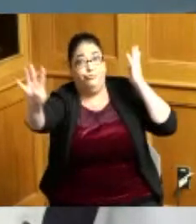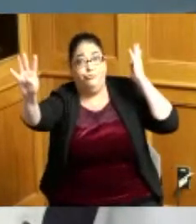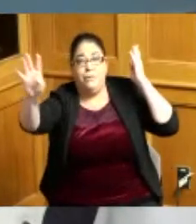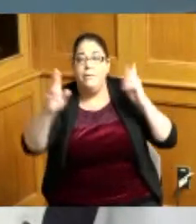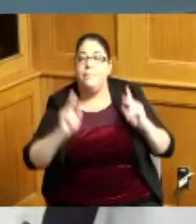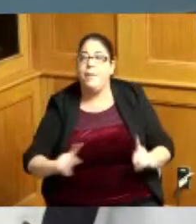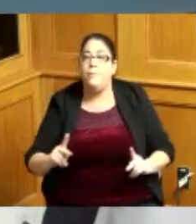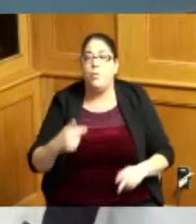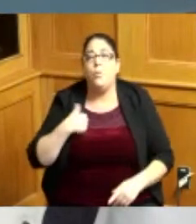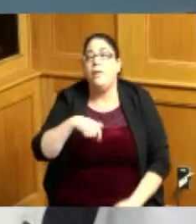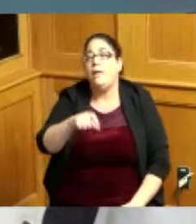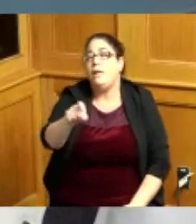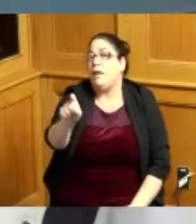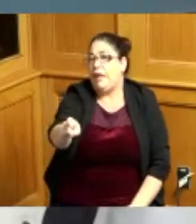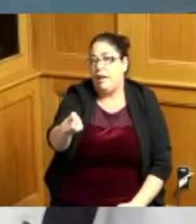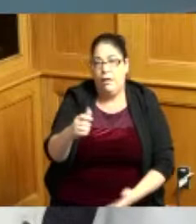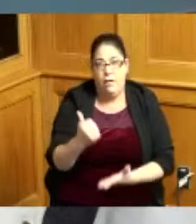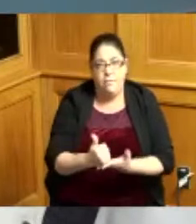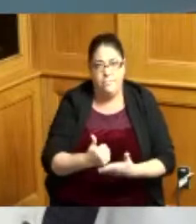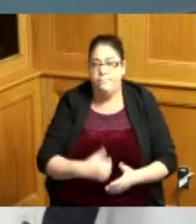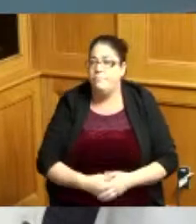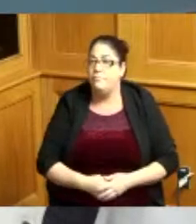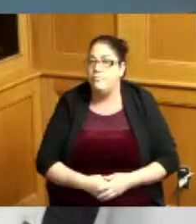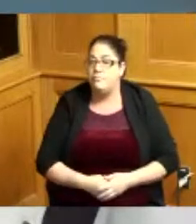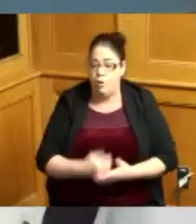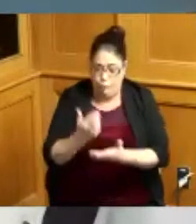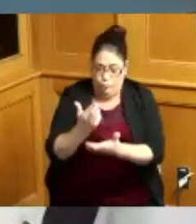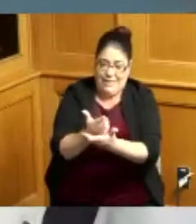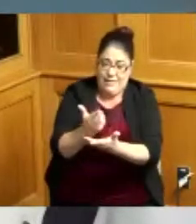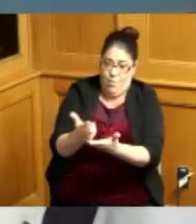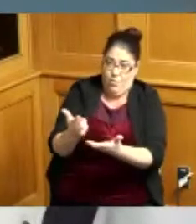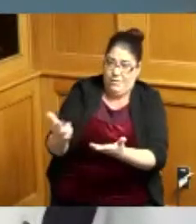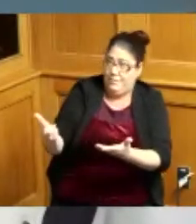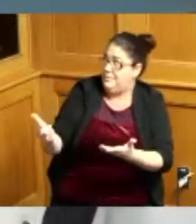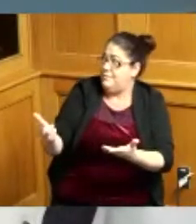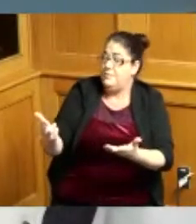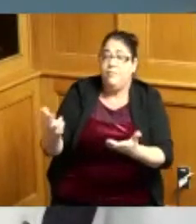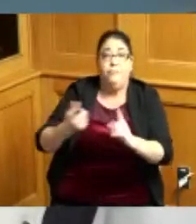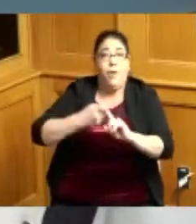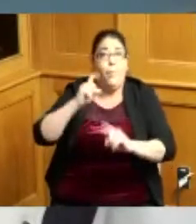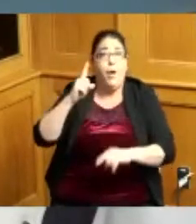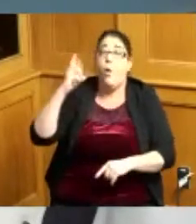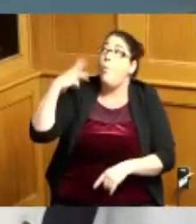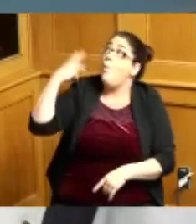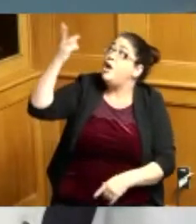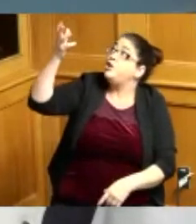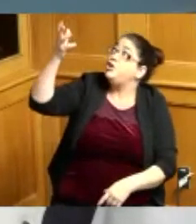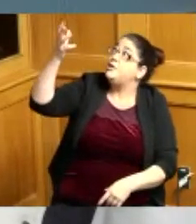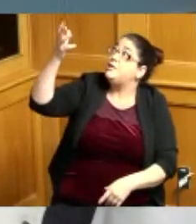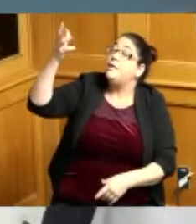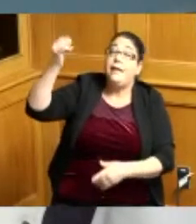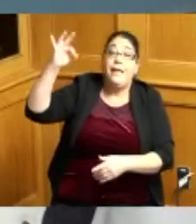as much resources because these resources come from Washington and they go back to Washington and